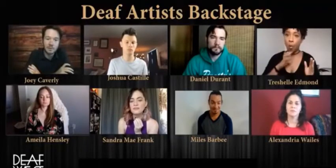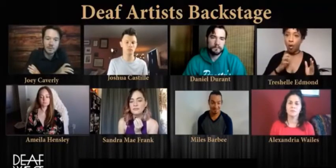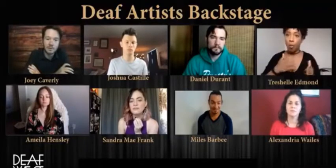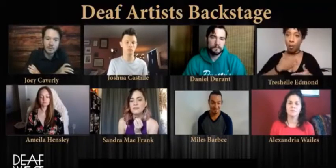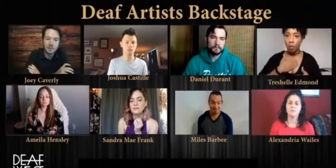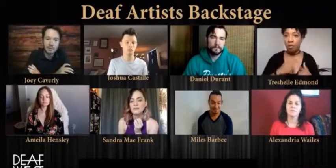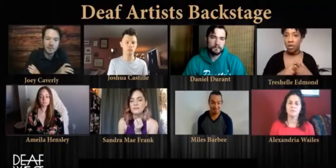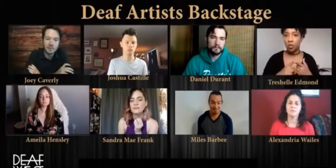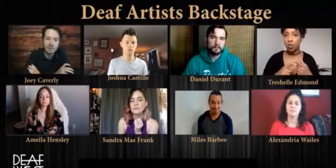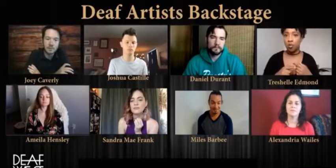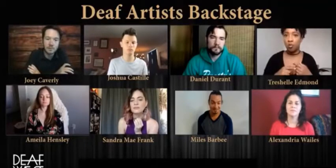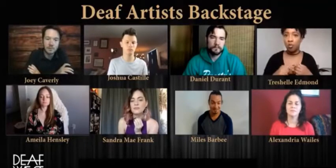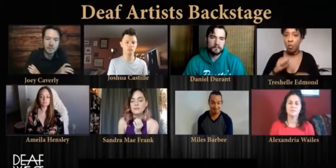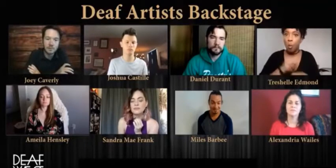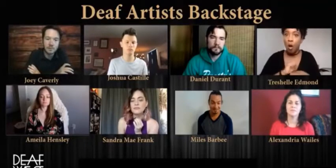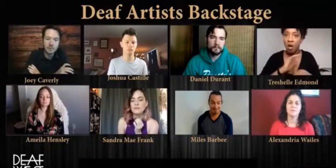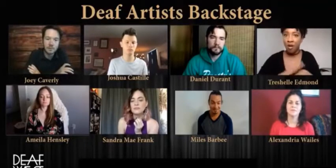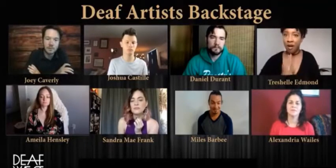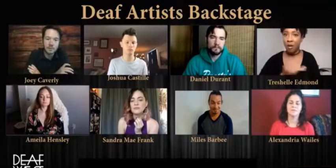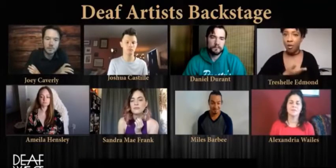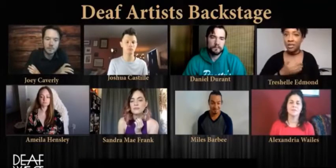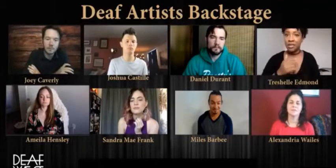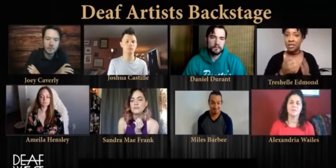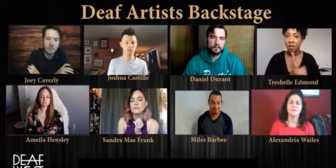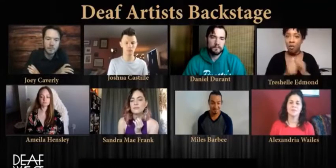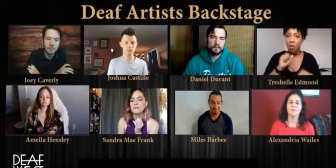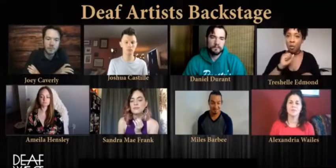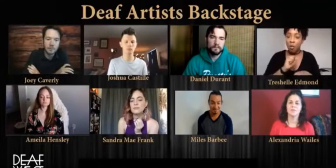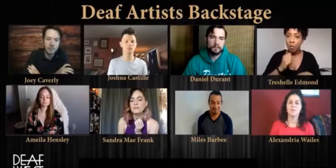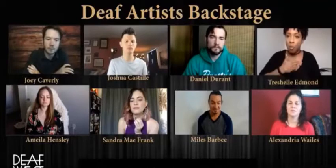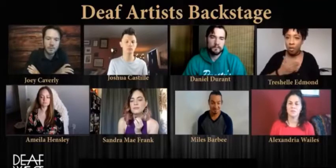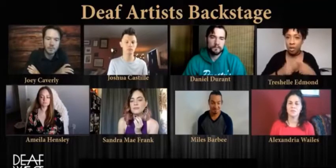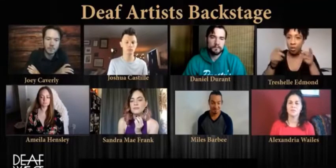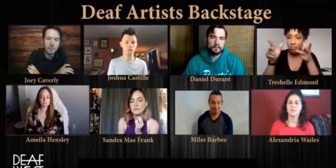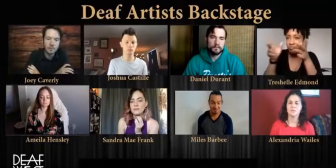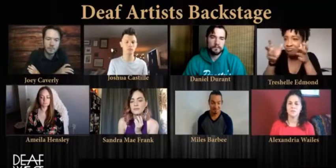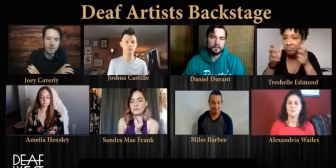Some didn't come in with the skill already, but definitely had the drive to develop those